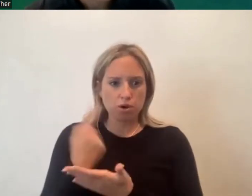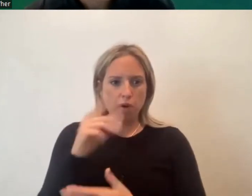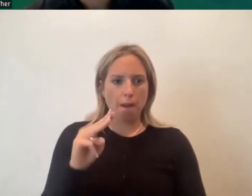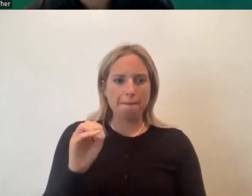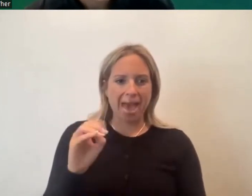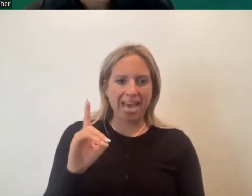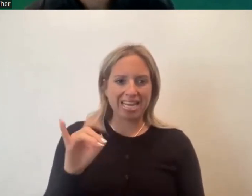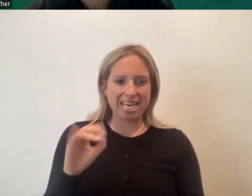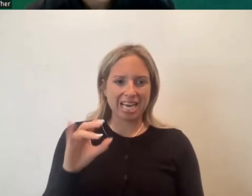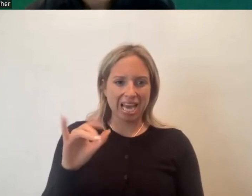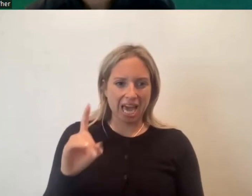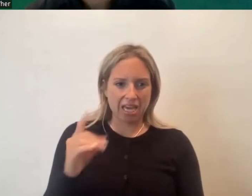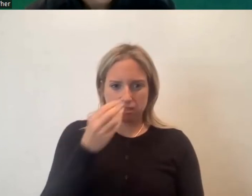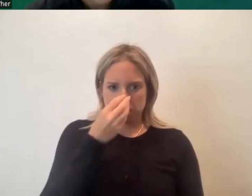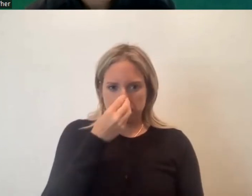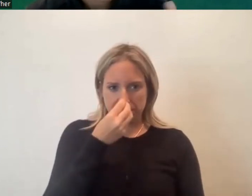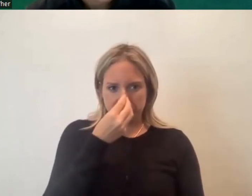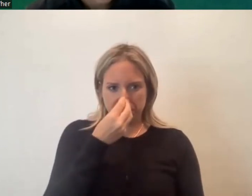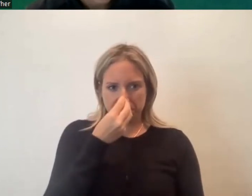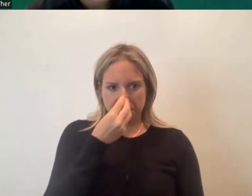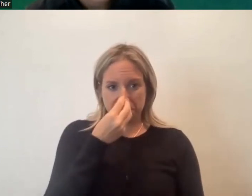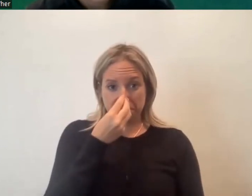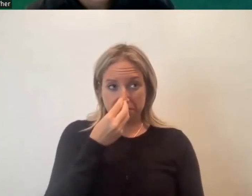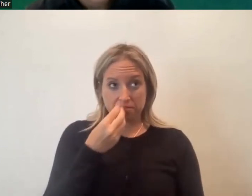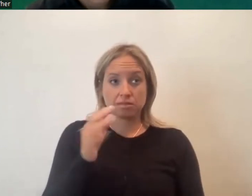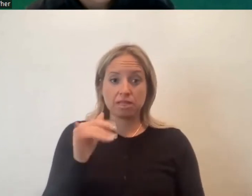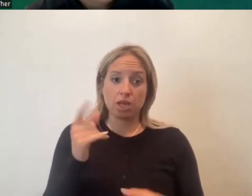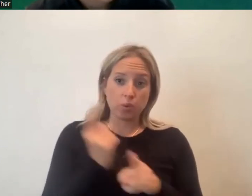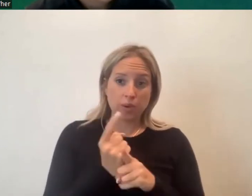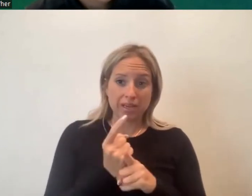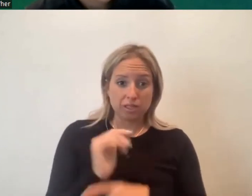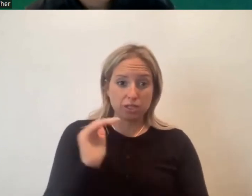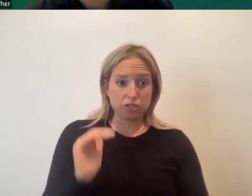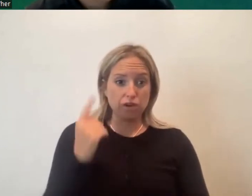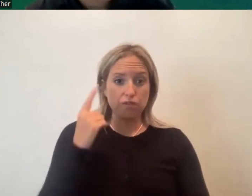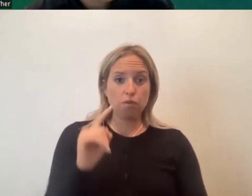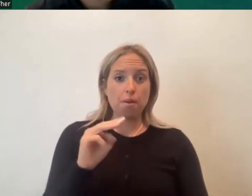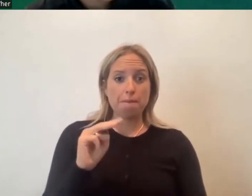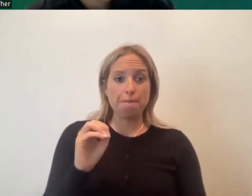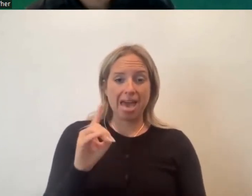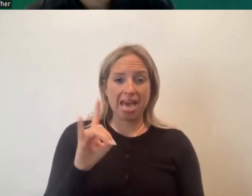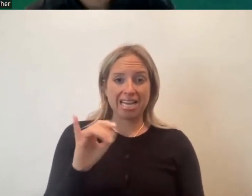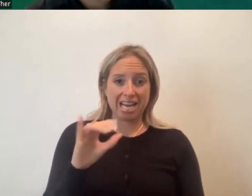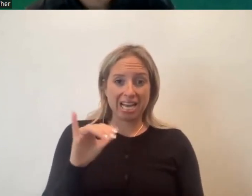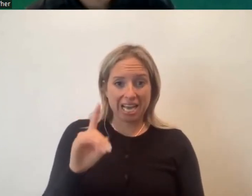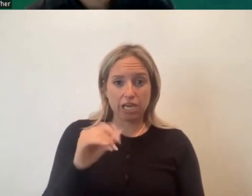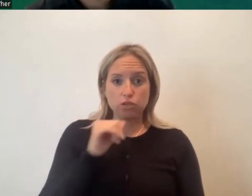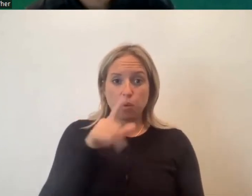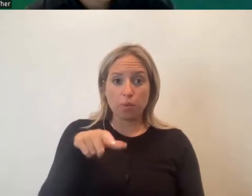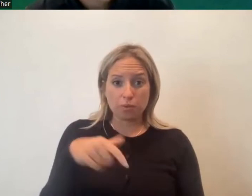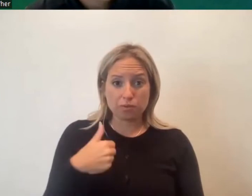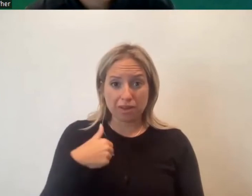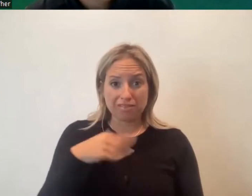So is it correct that as a child to receive Medicaid, you don't have to have a disability?